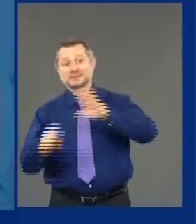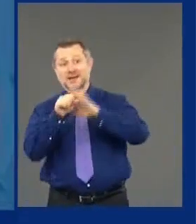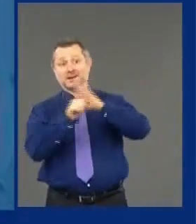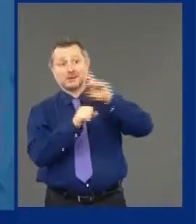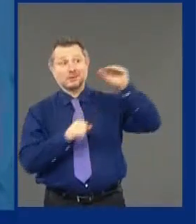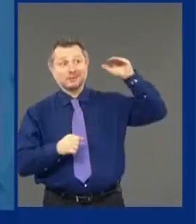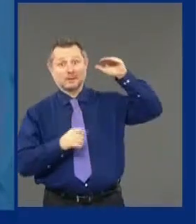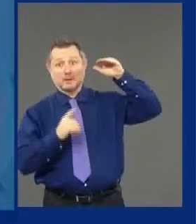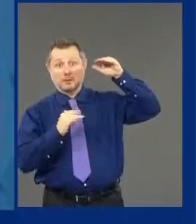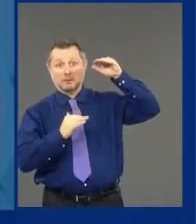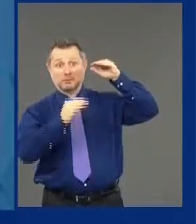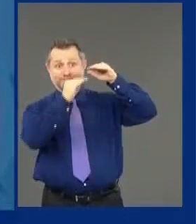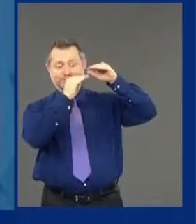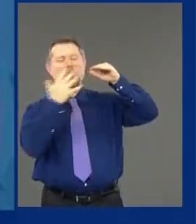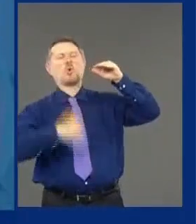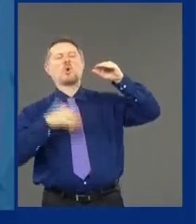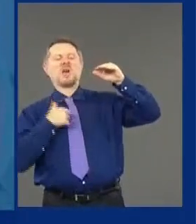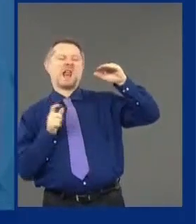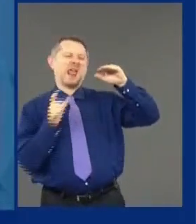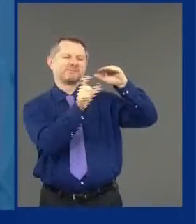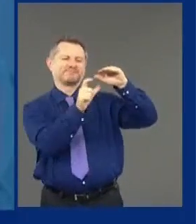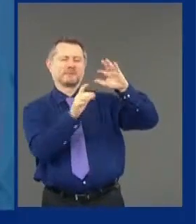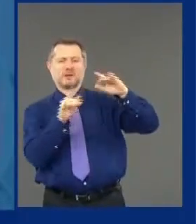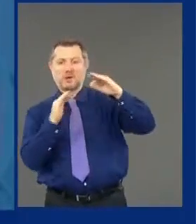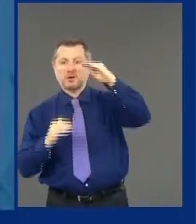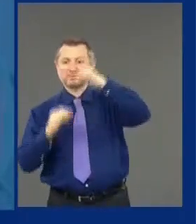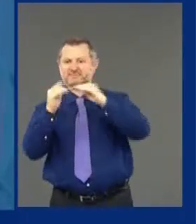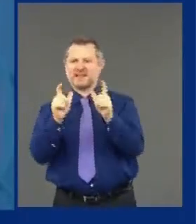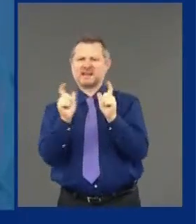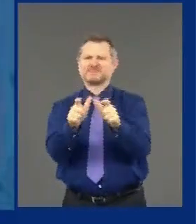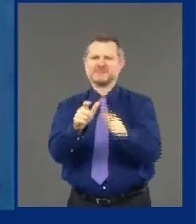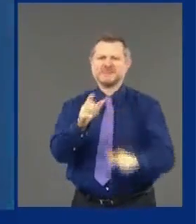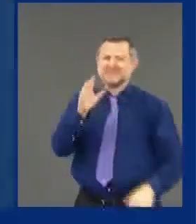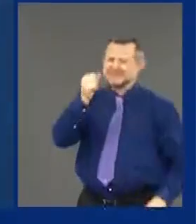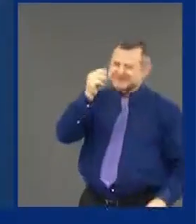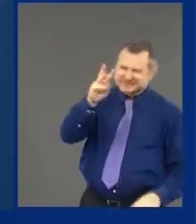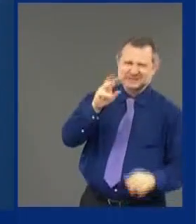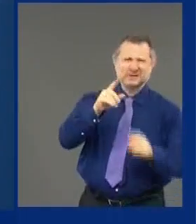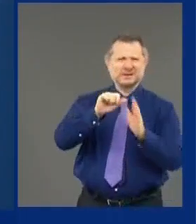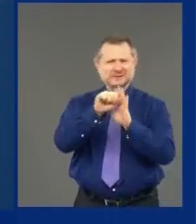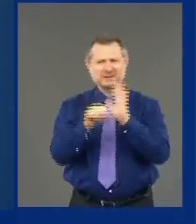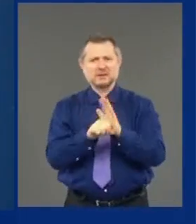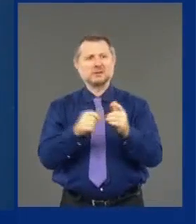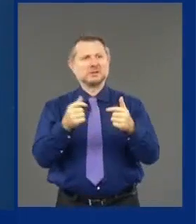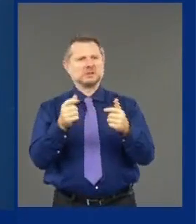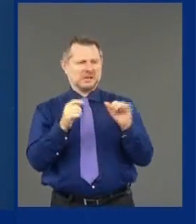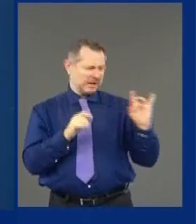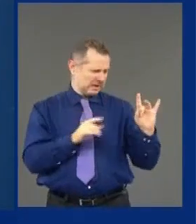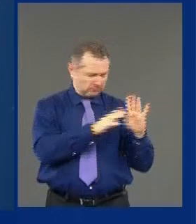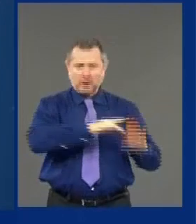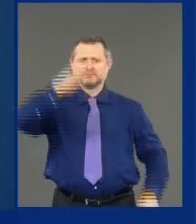WE DON'T PICK THE STATES, WE HAVE A RATE OF INFECTION.